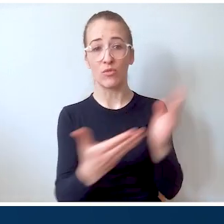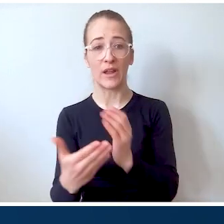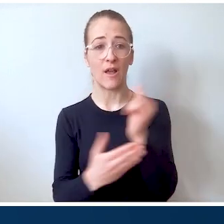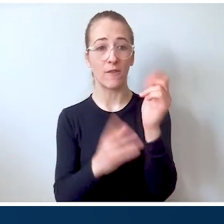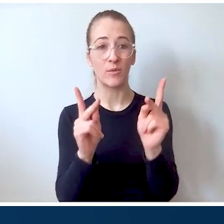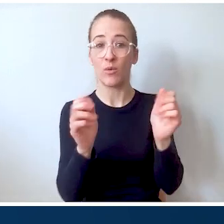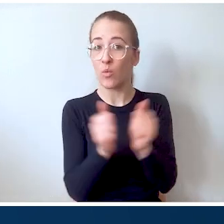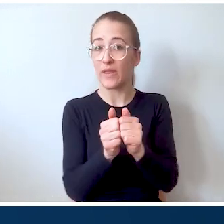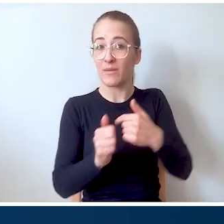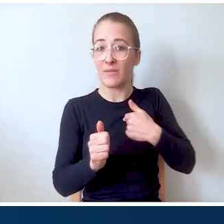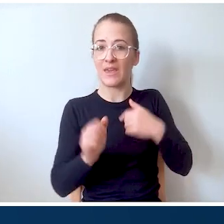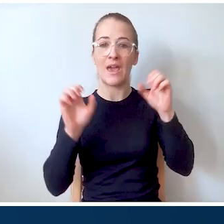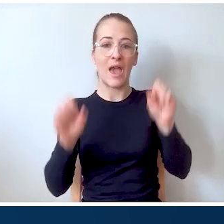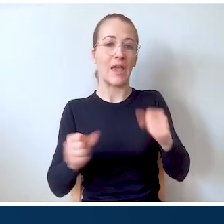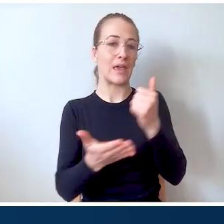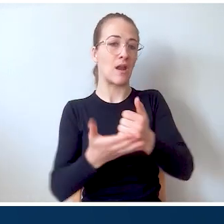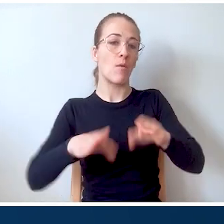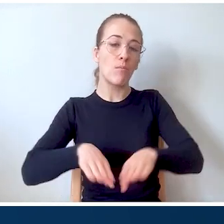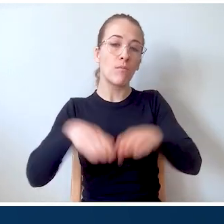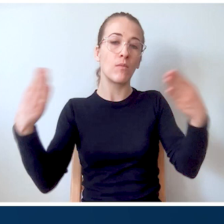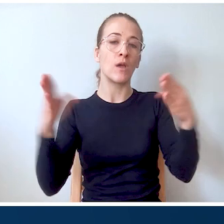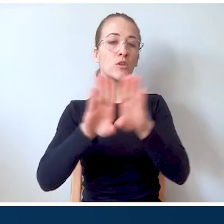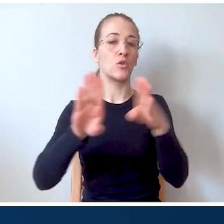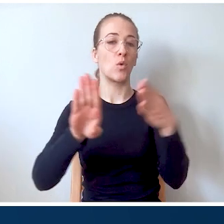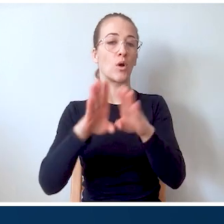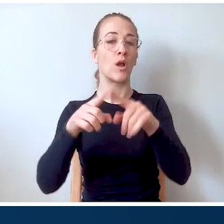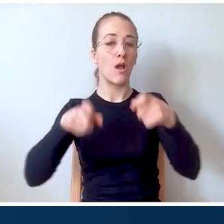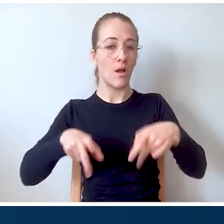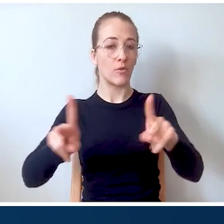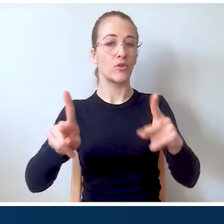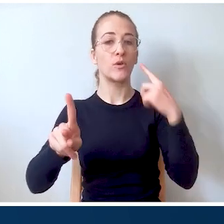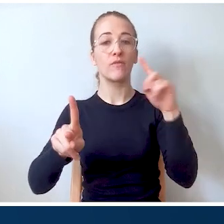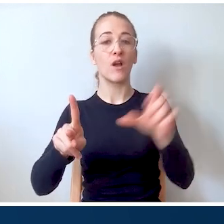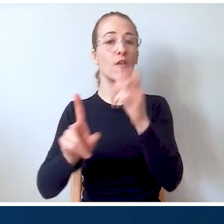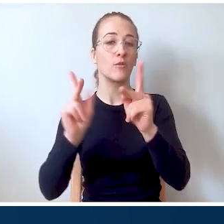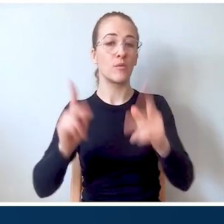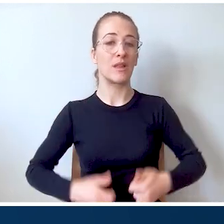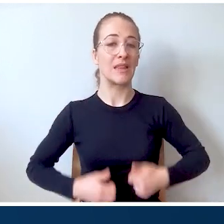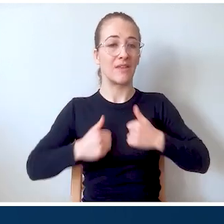if I can help open the door to opportunity for others who live with disability,